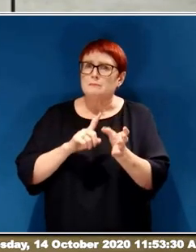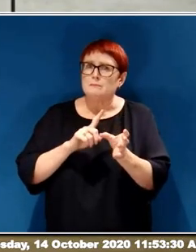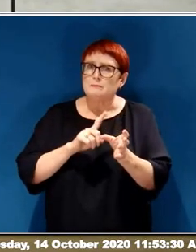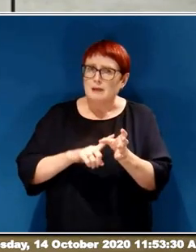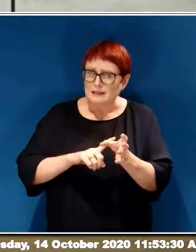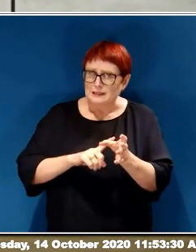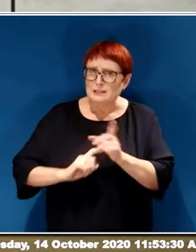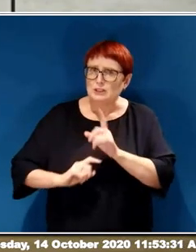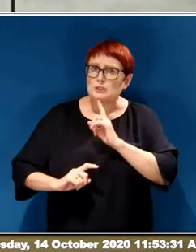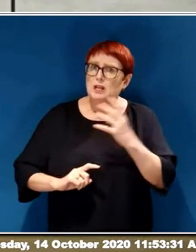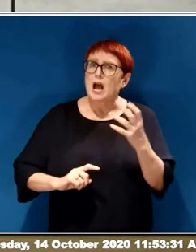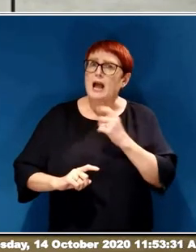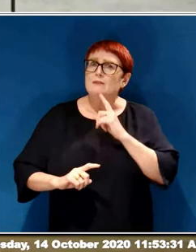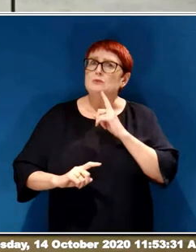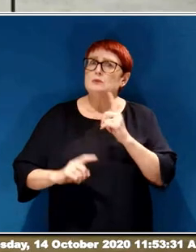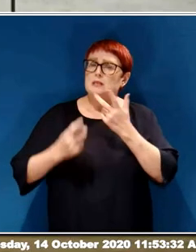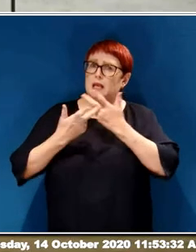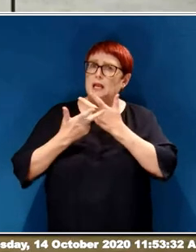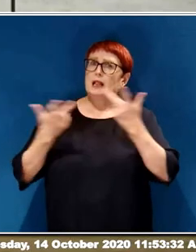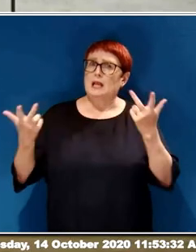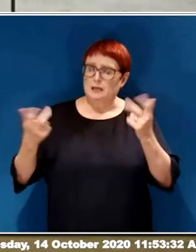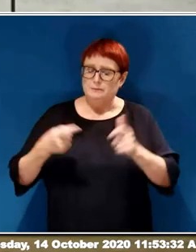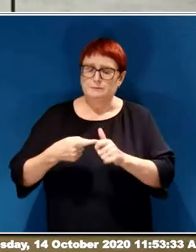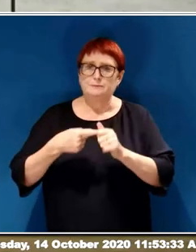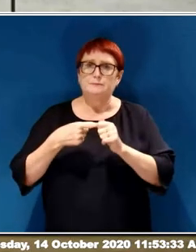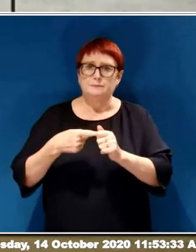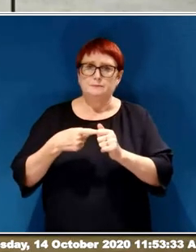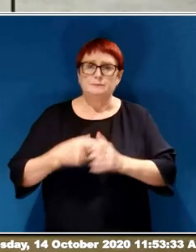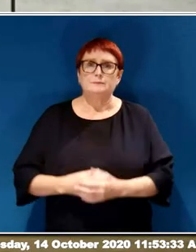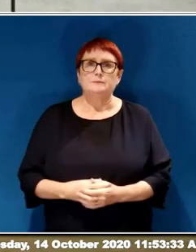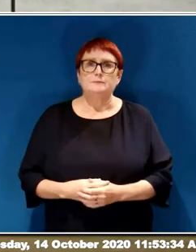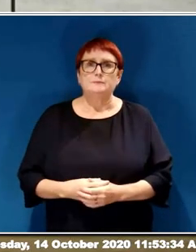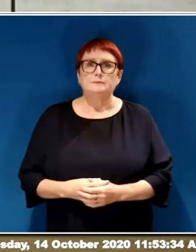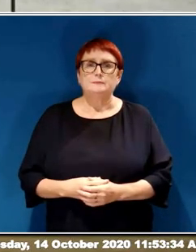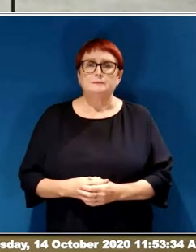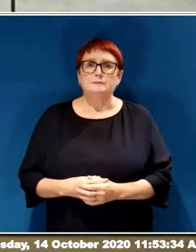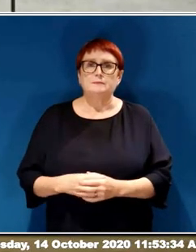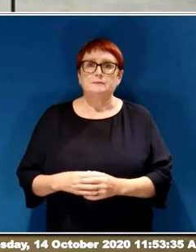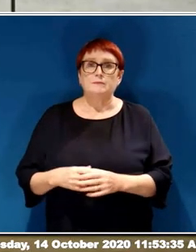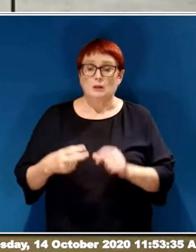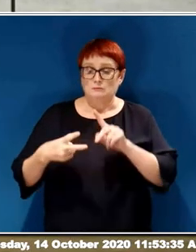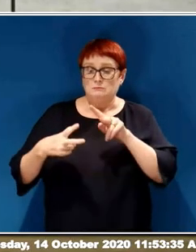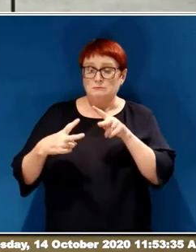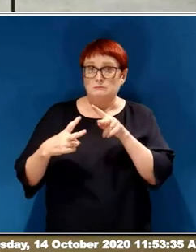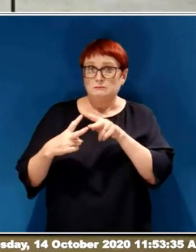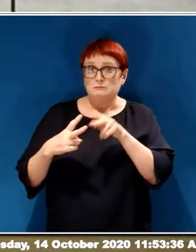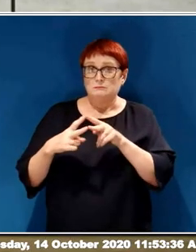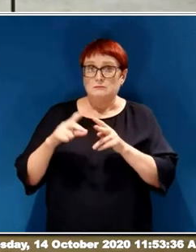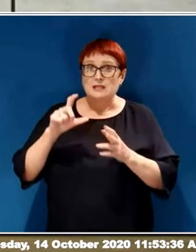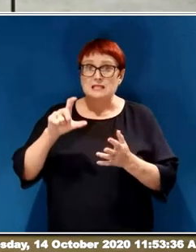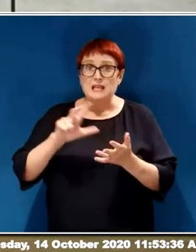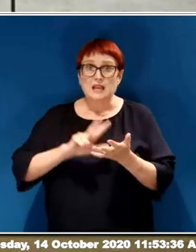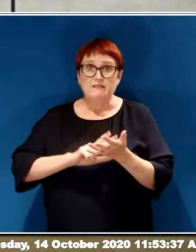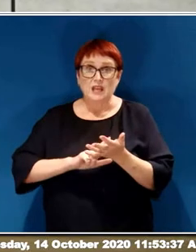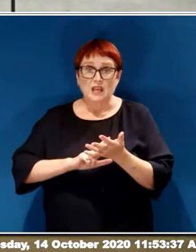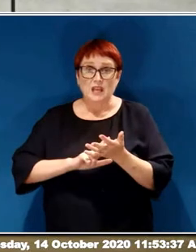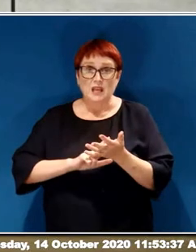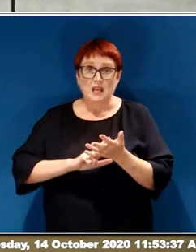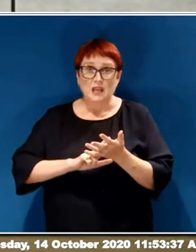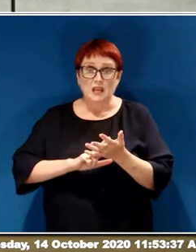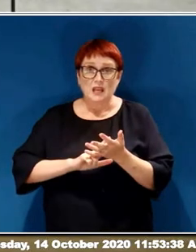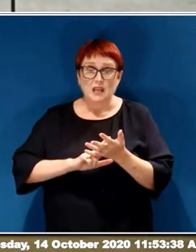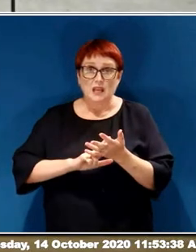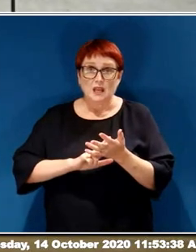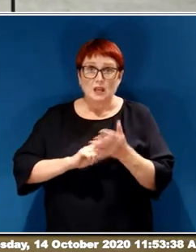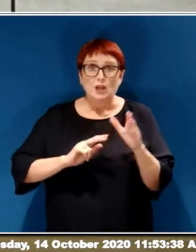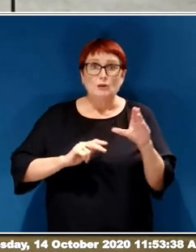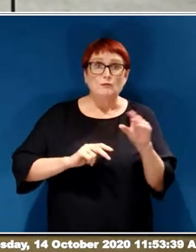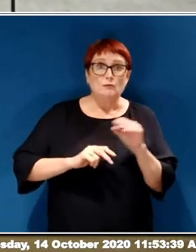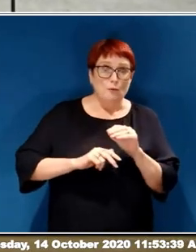Each of the curriculum vitae of Dr de Bruin, Associate Professor Poed and